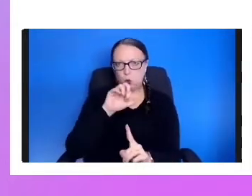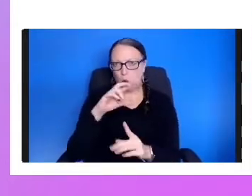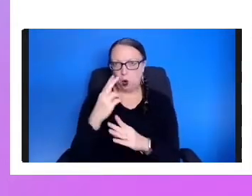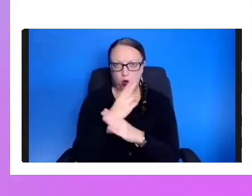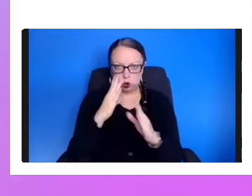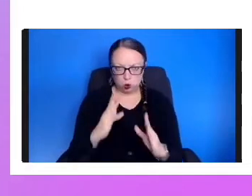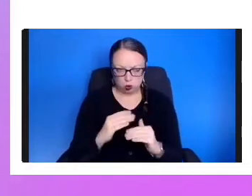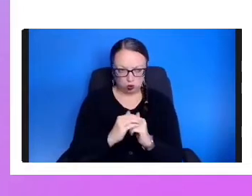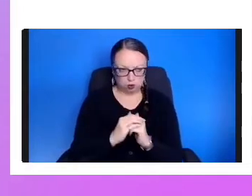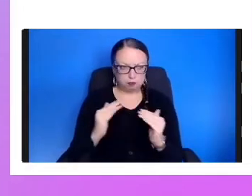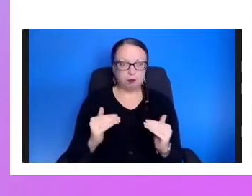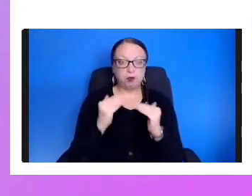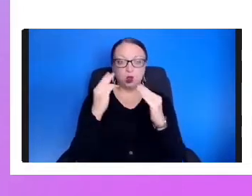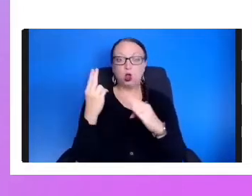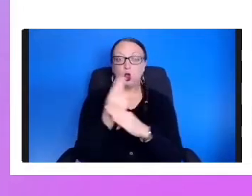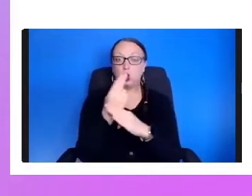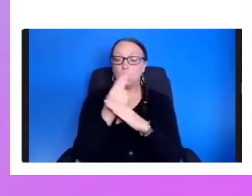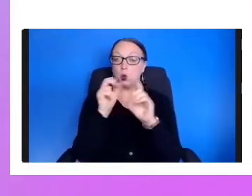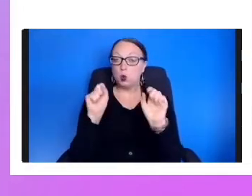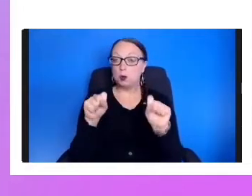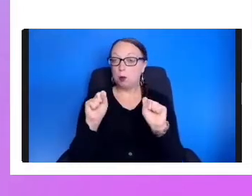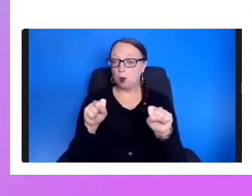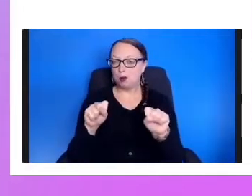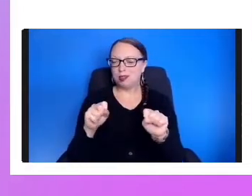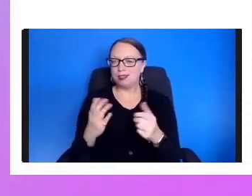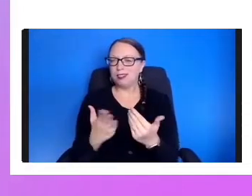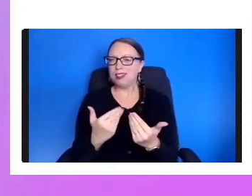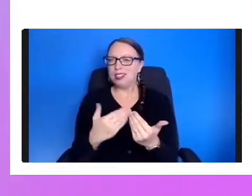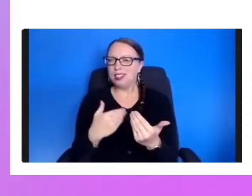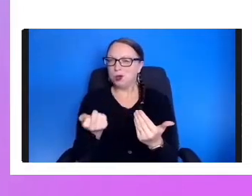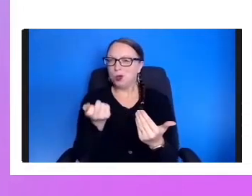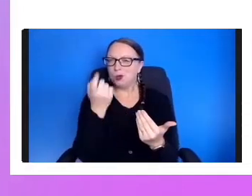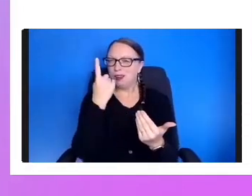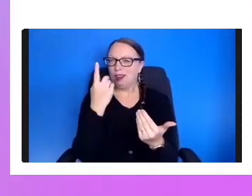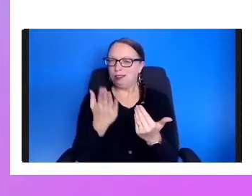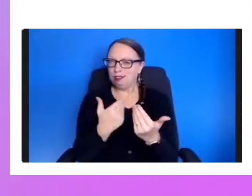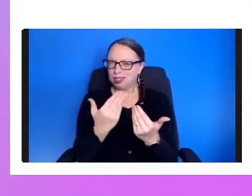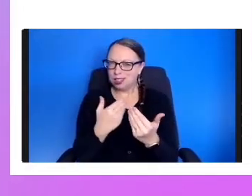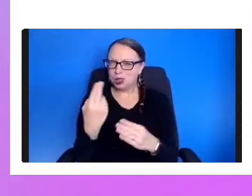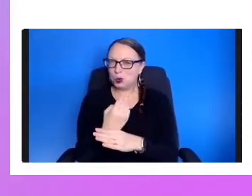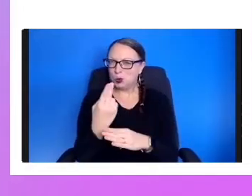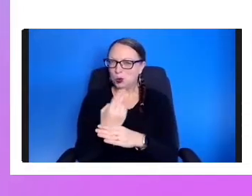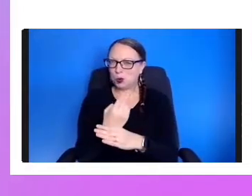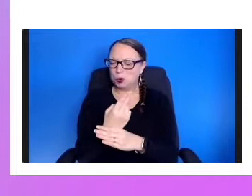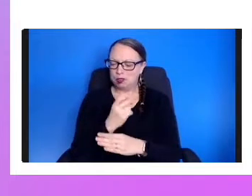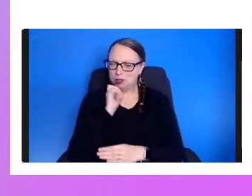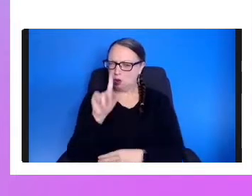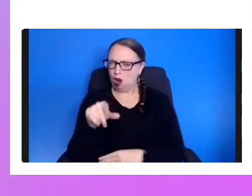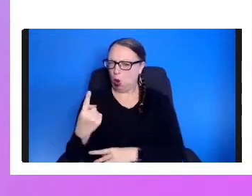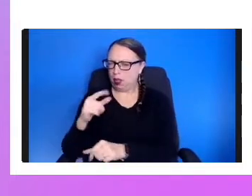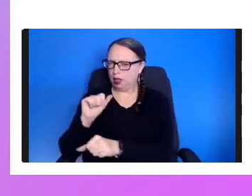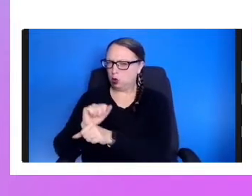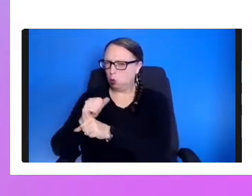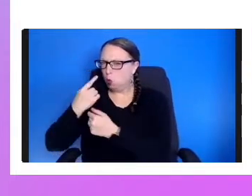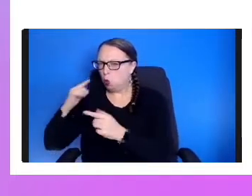The usability is that it's intuitive that it's easy to use, so it's not that it just works but it works in a way that makes sense